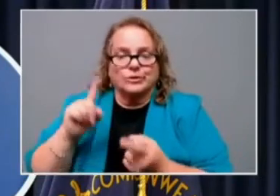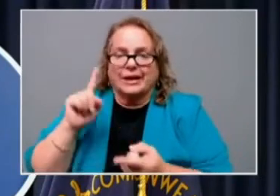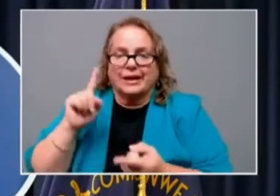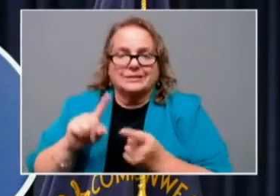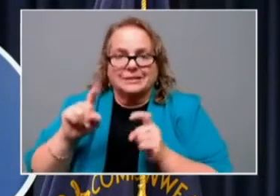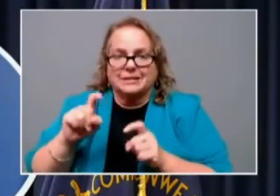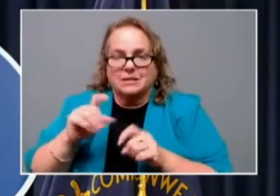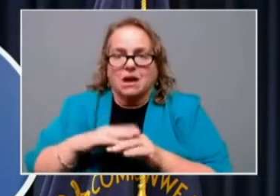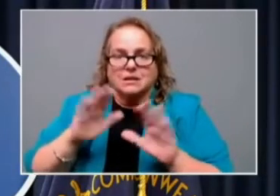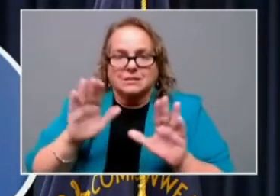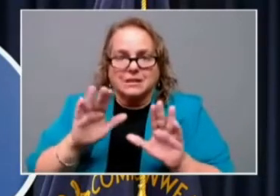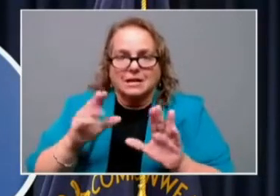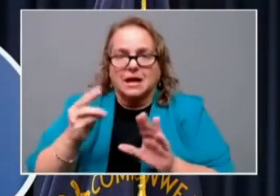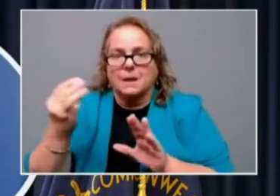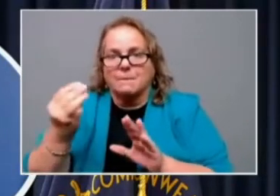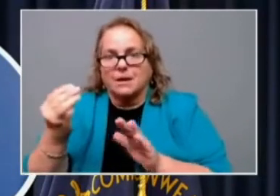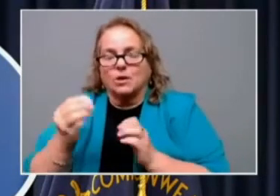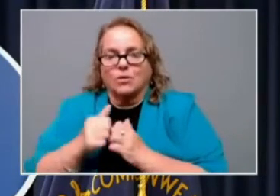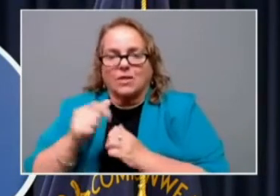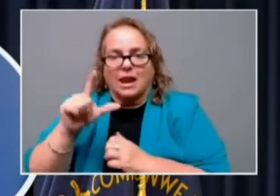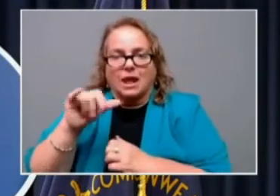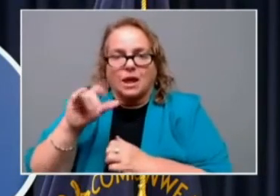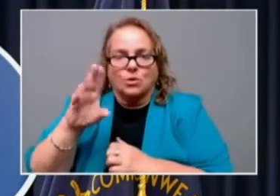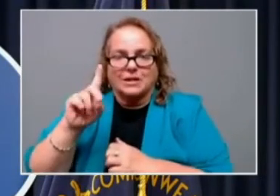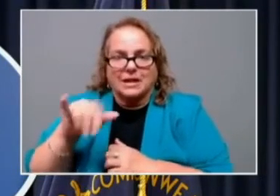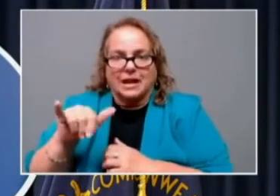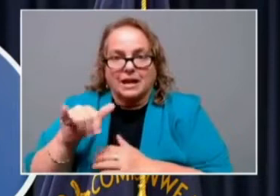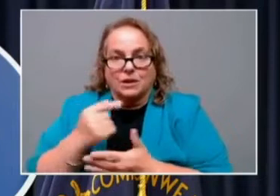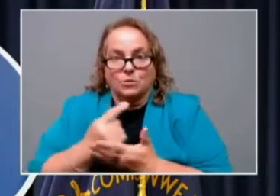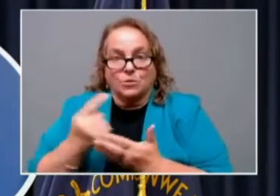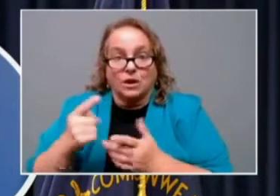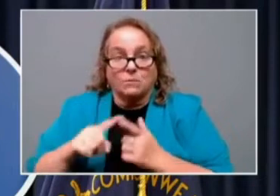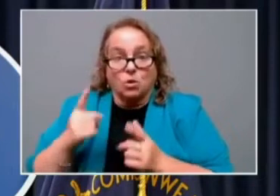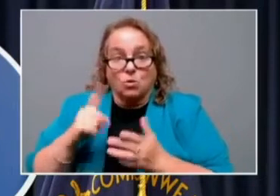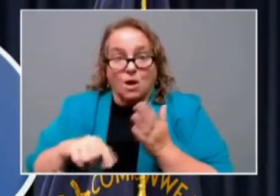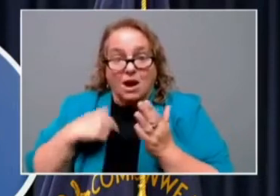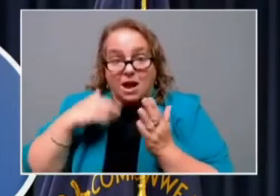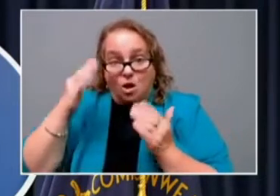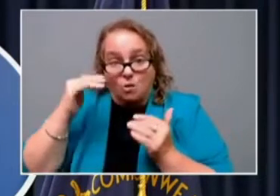with the labor day week. So what I hope is that maybe there is a slowing of the